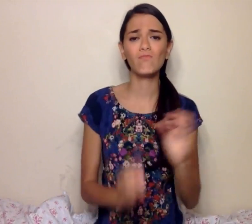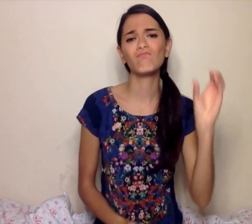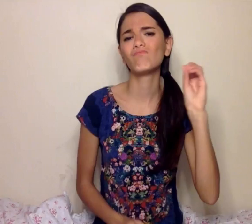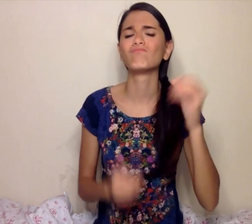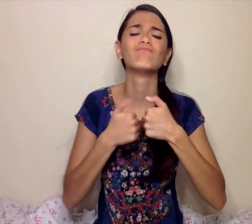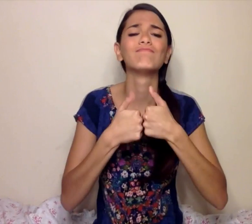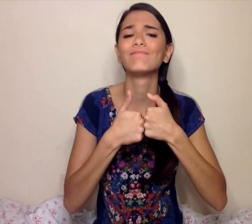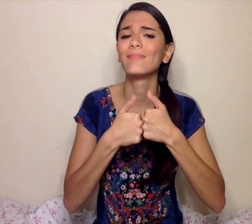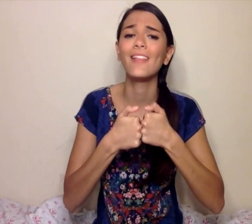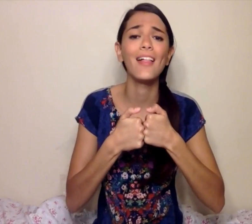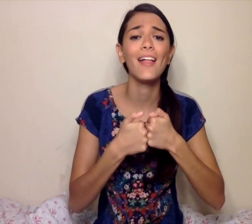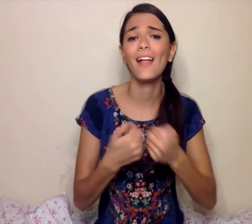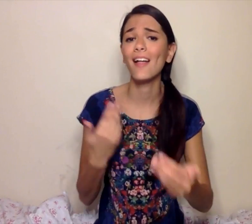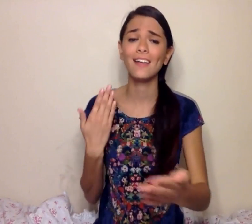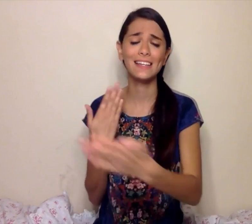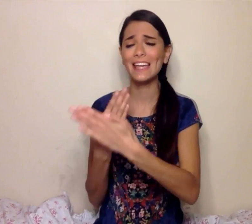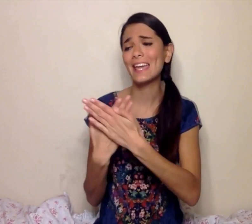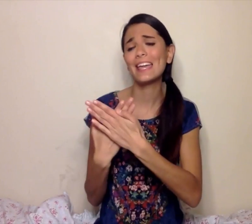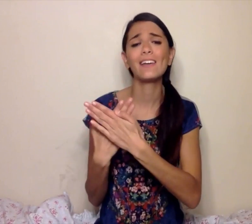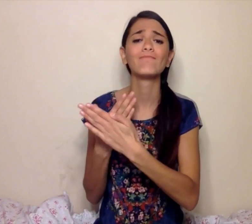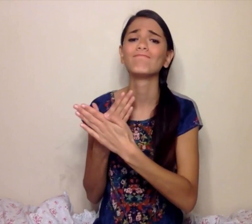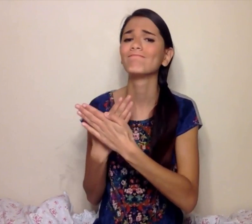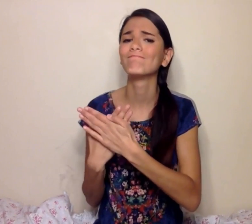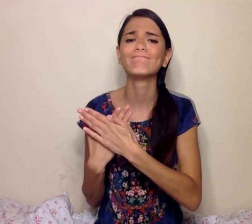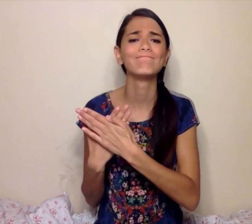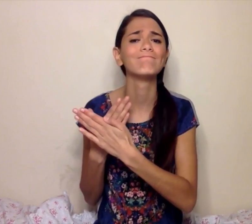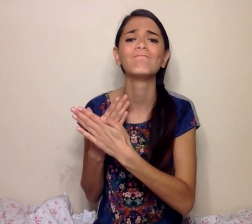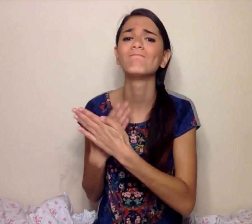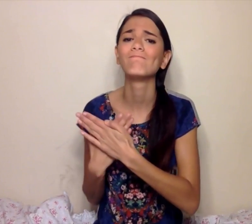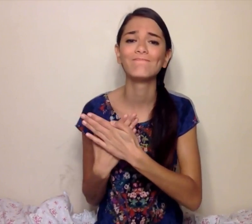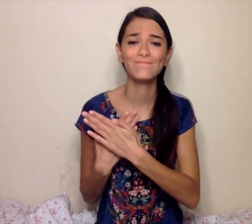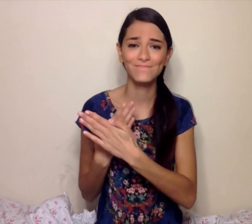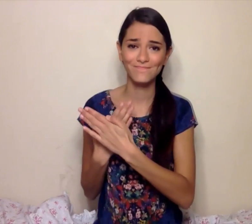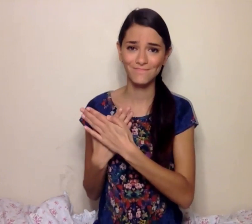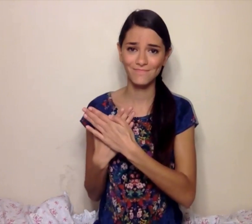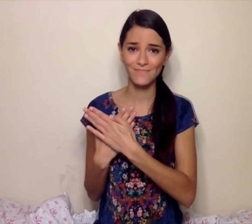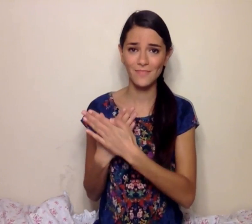Oh, darling, place your head on my beating heart